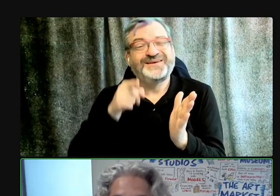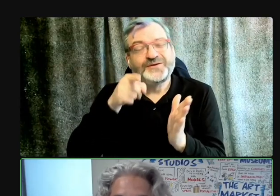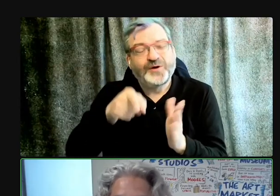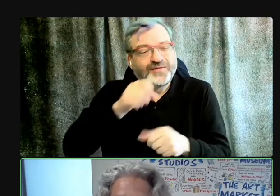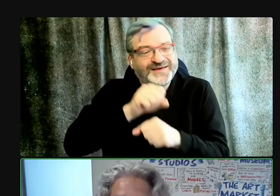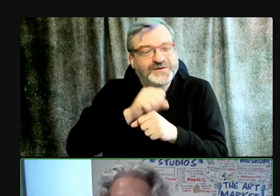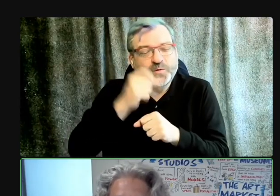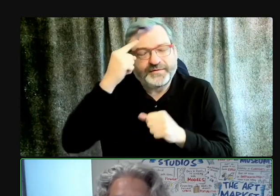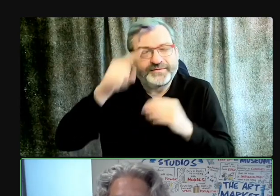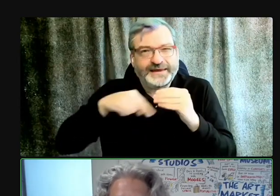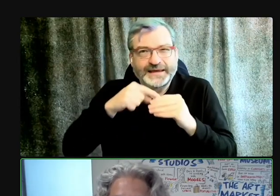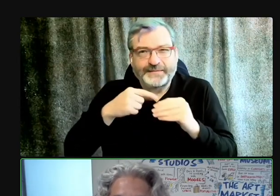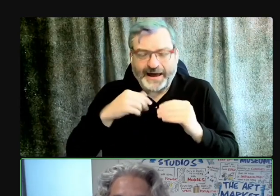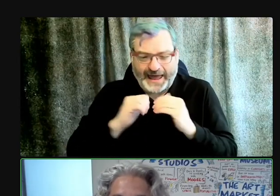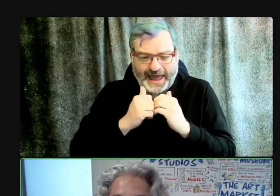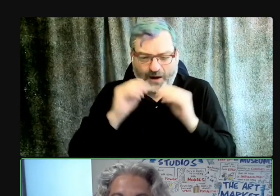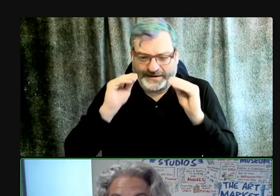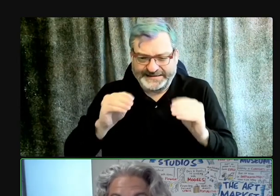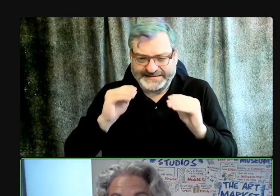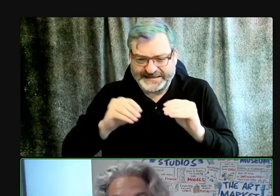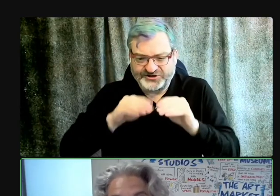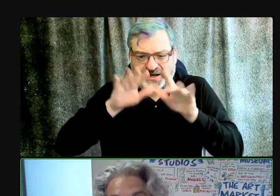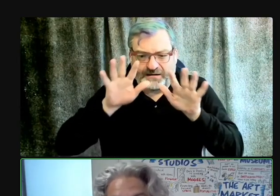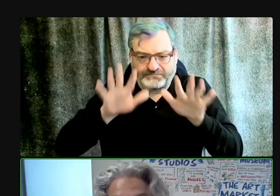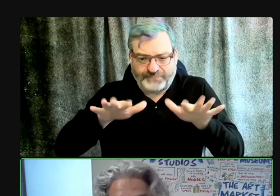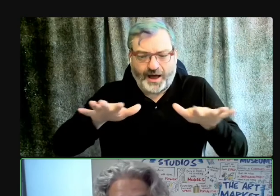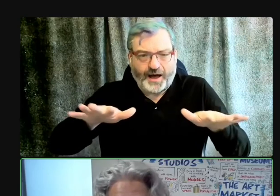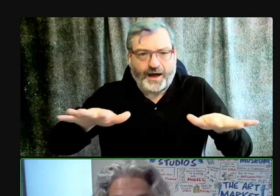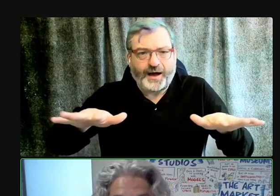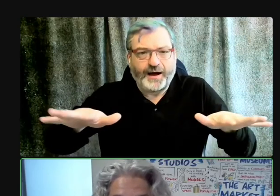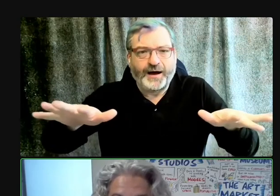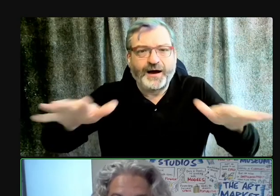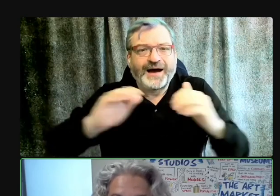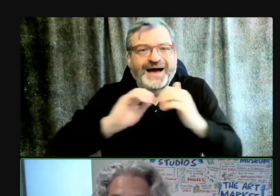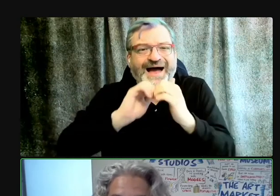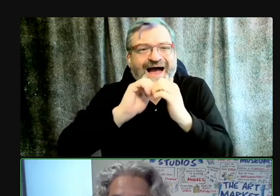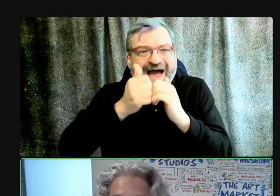of more humanistic thinking by better trained healthcare practitioners.